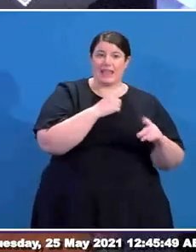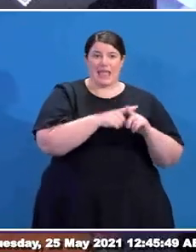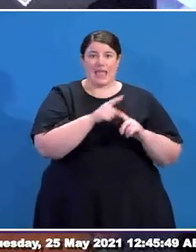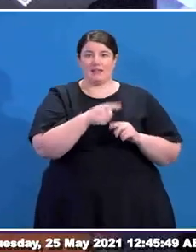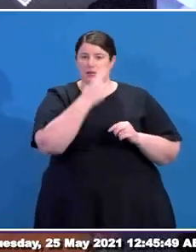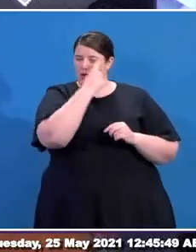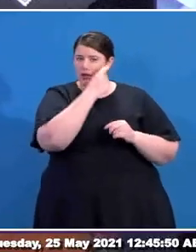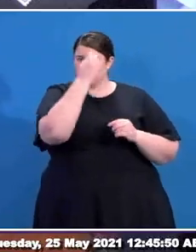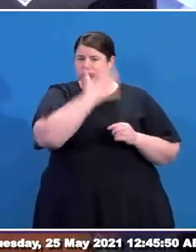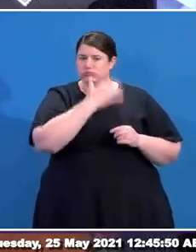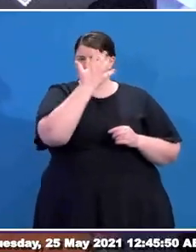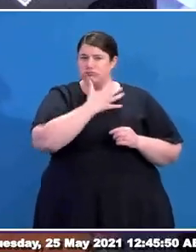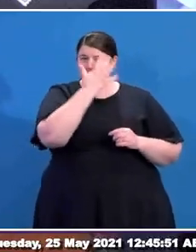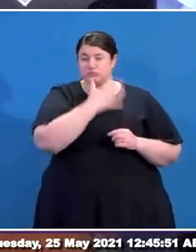Yes. MS EASTMAN: Is that right?